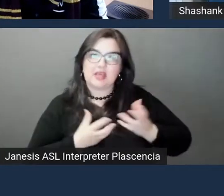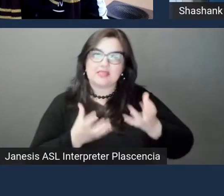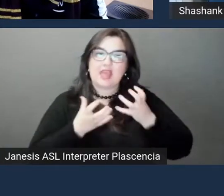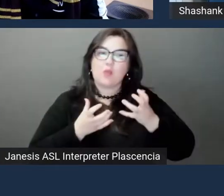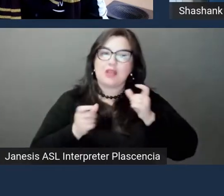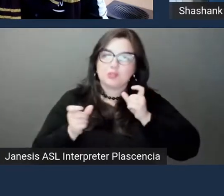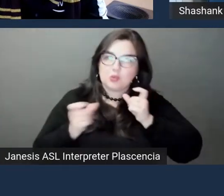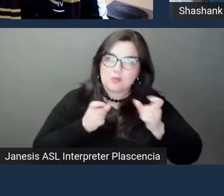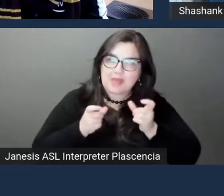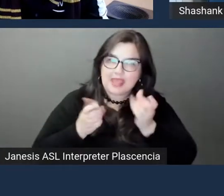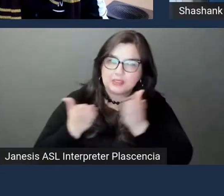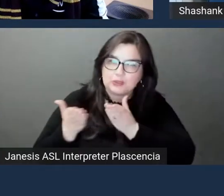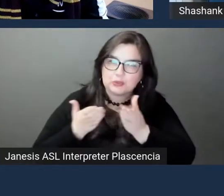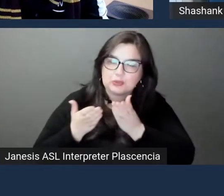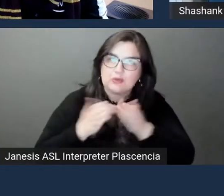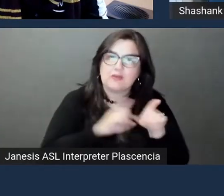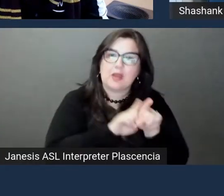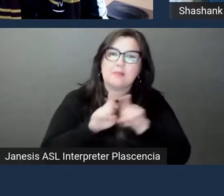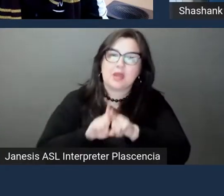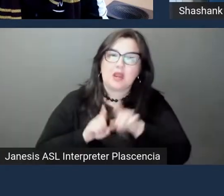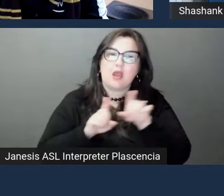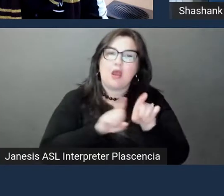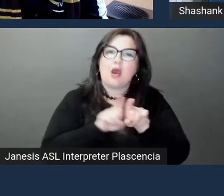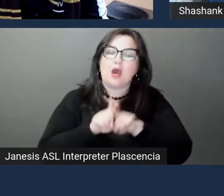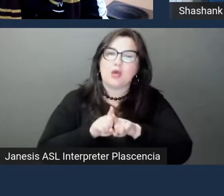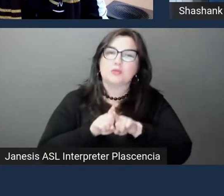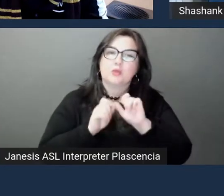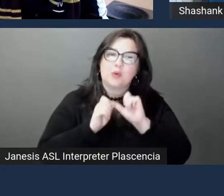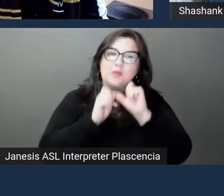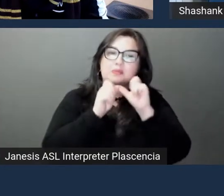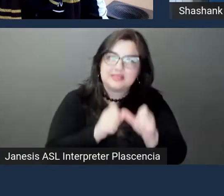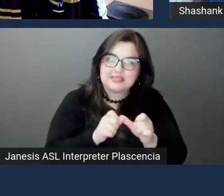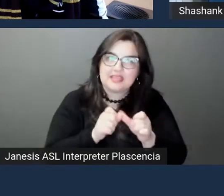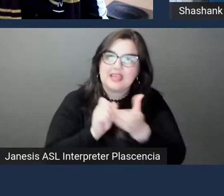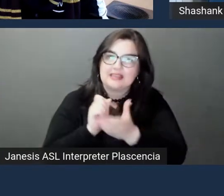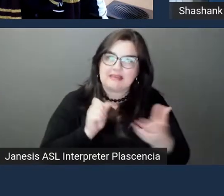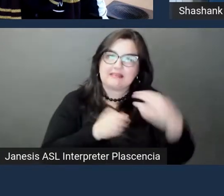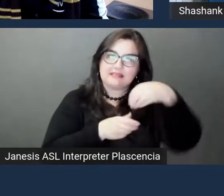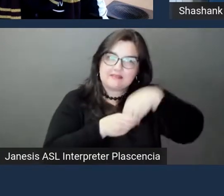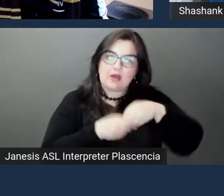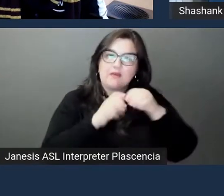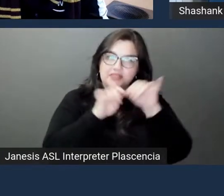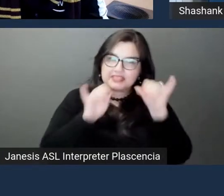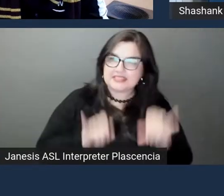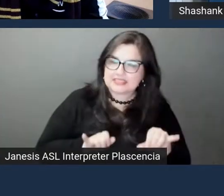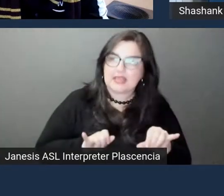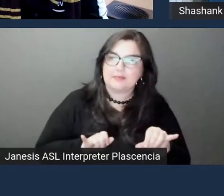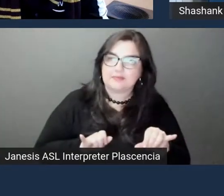But they want to retain the access to the data is under operating system. And that's how we come with RDS Custom.